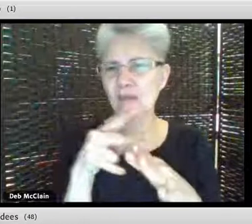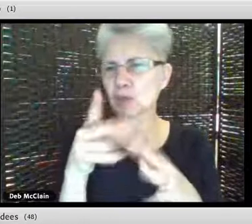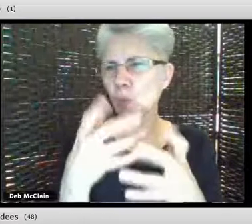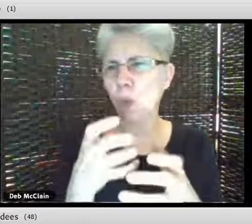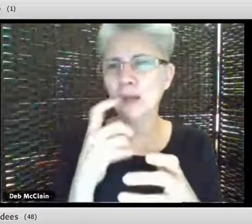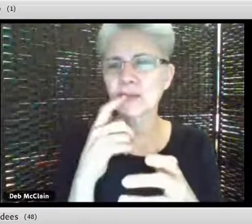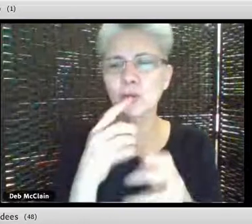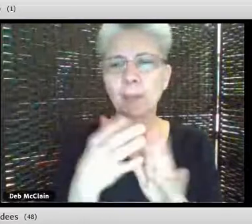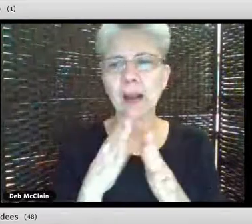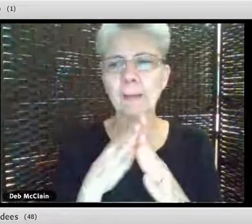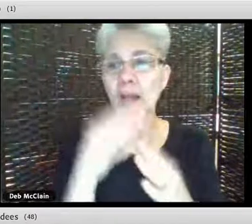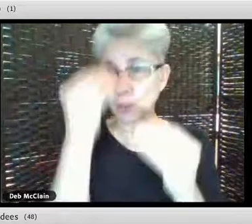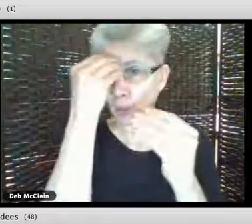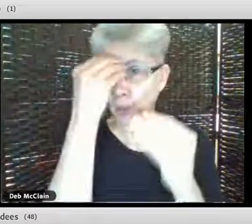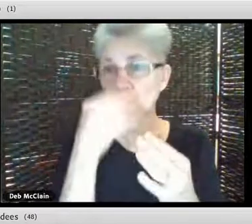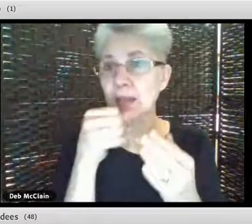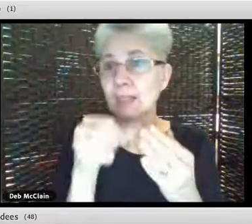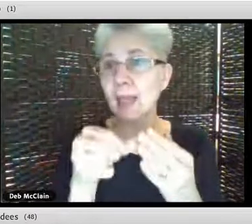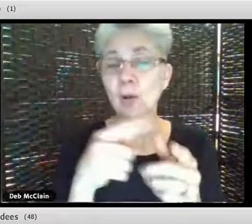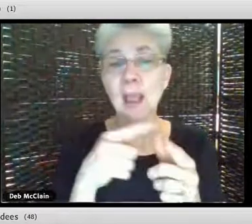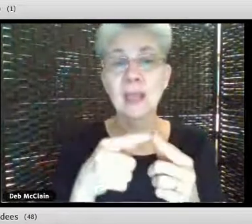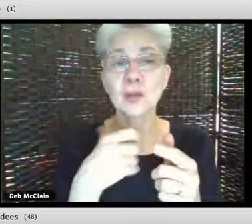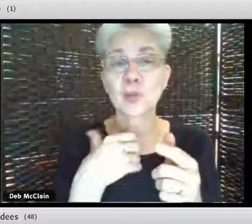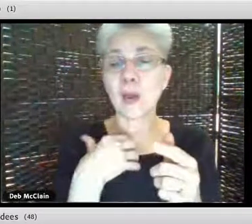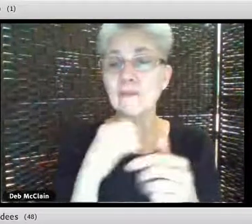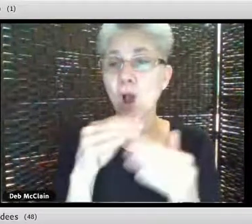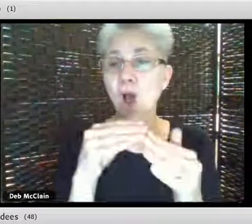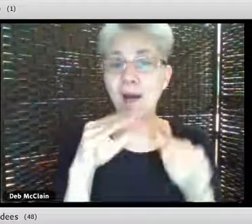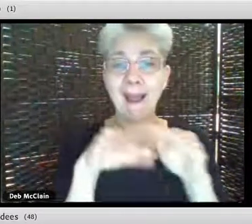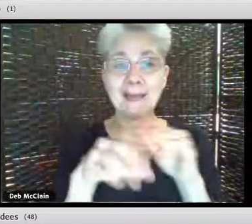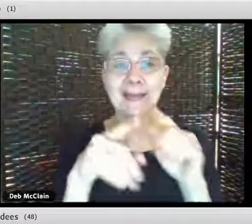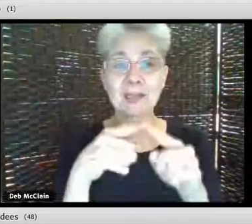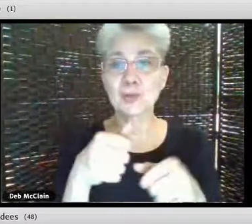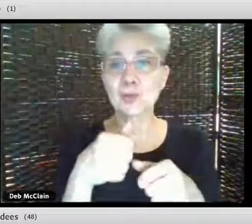put him right in the middle there -- as professional as you want. You can make it totally into a newsletter,